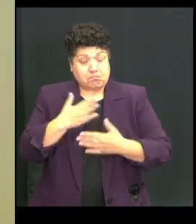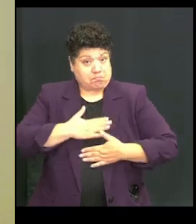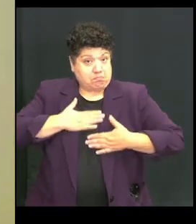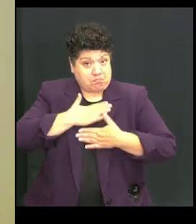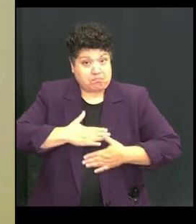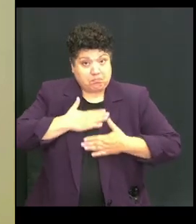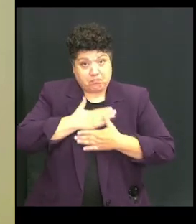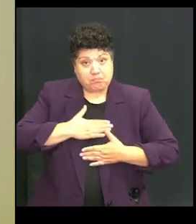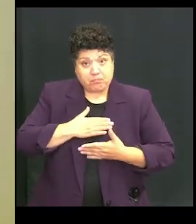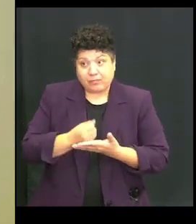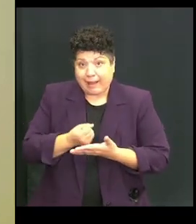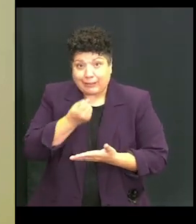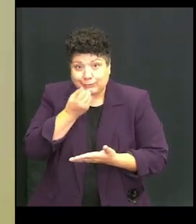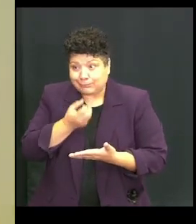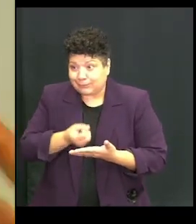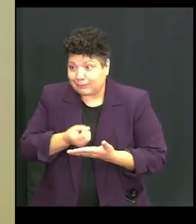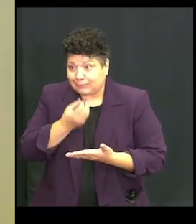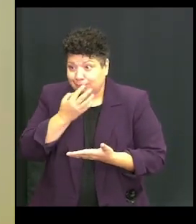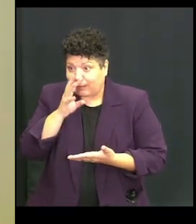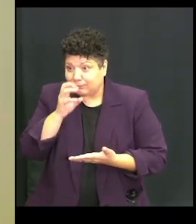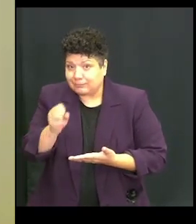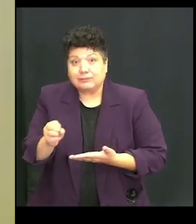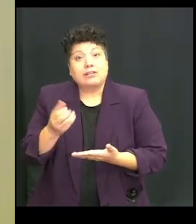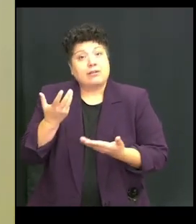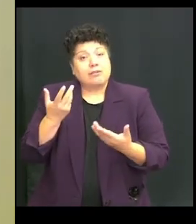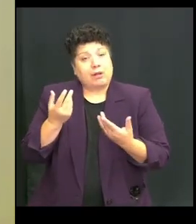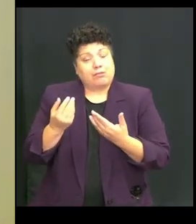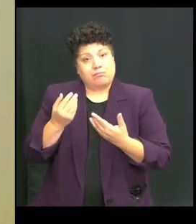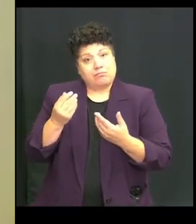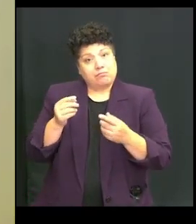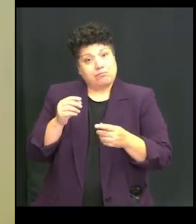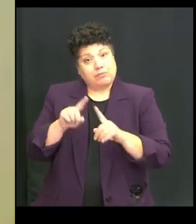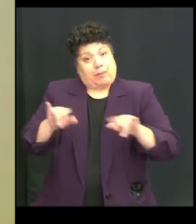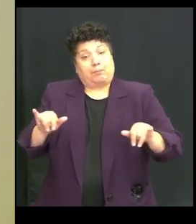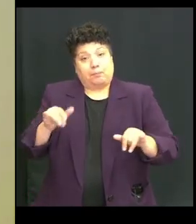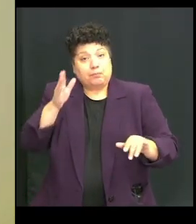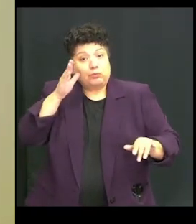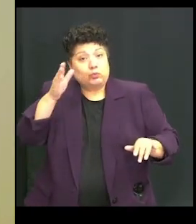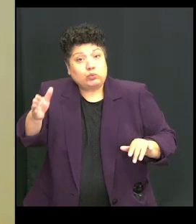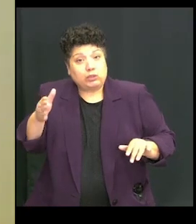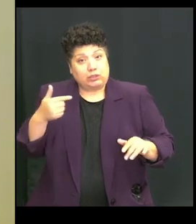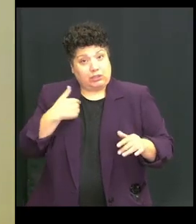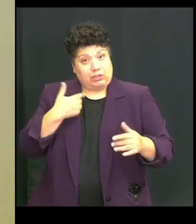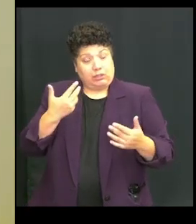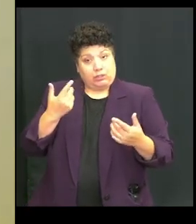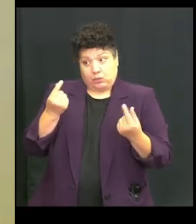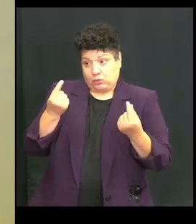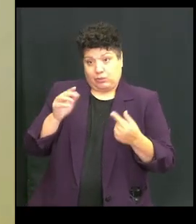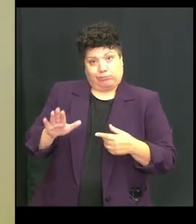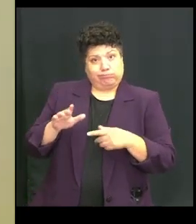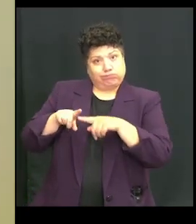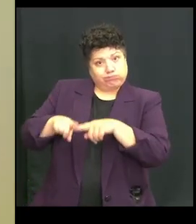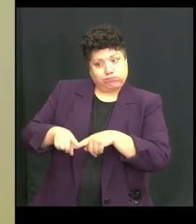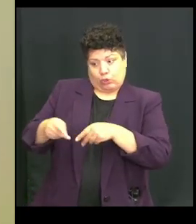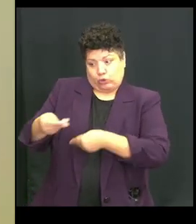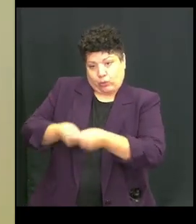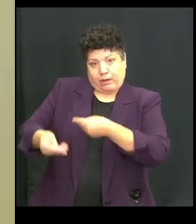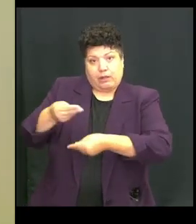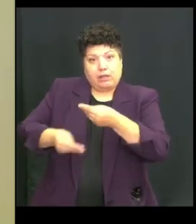but also for what it might be telling us about the future of our most important trading partner, social partner.